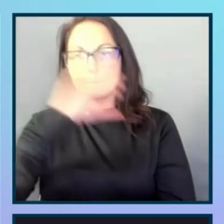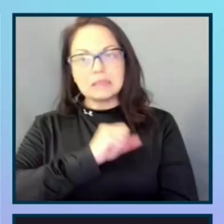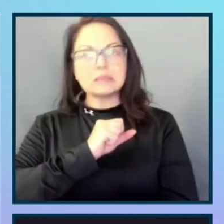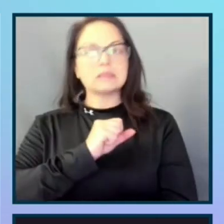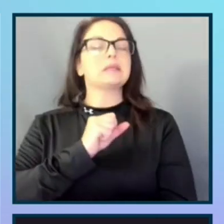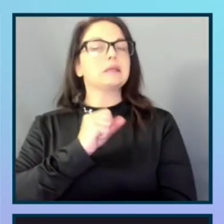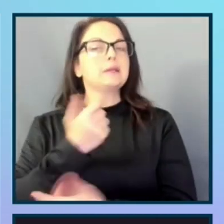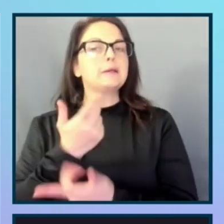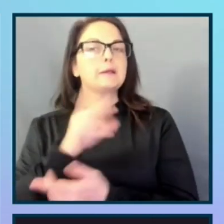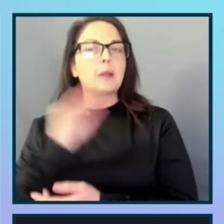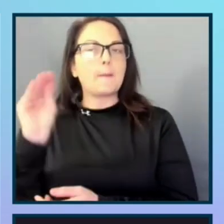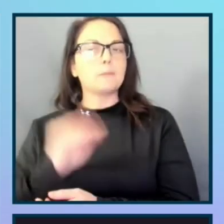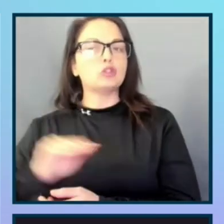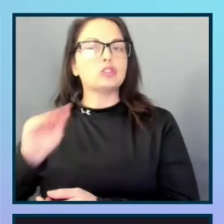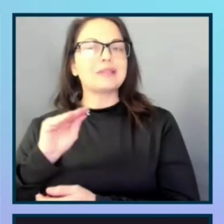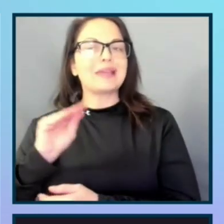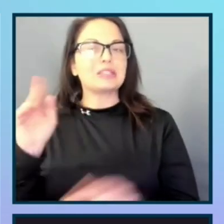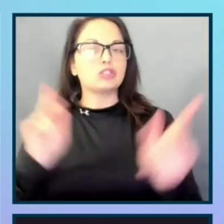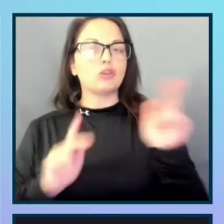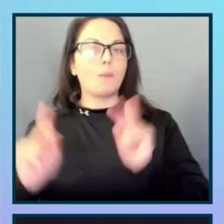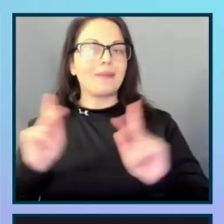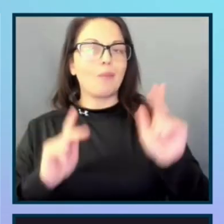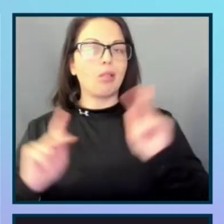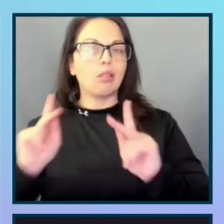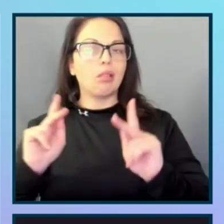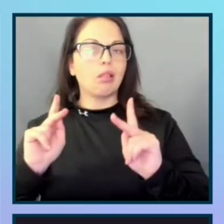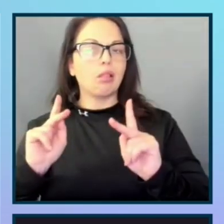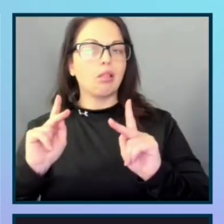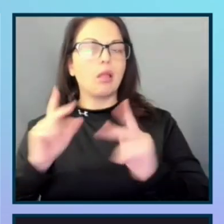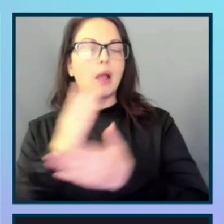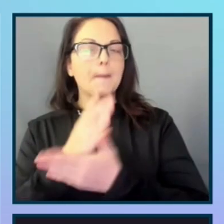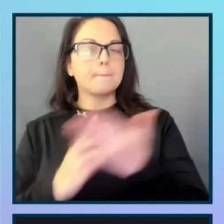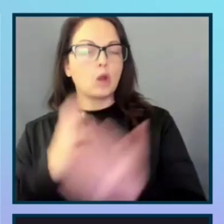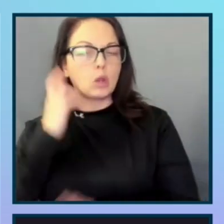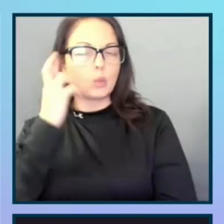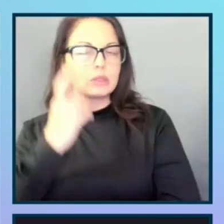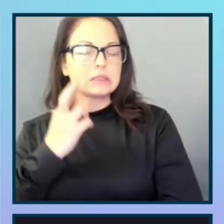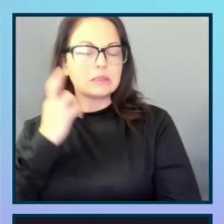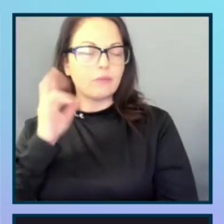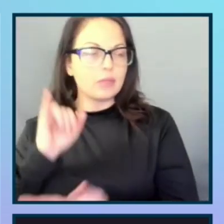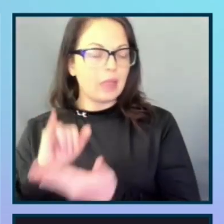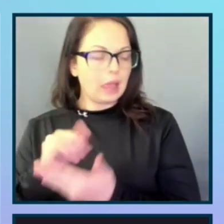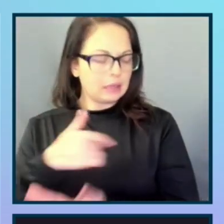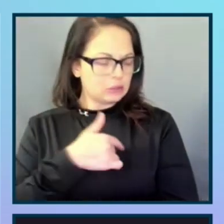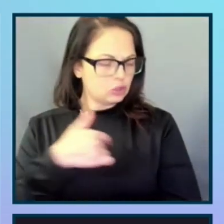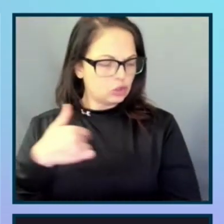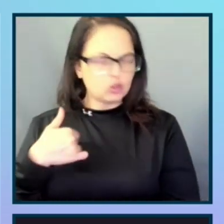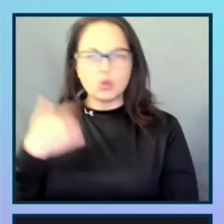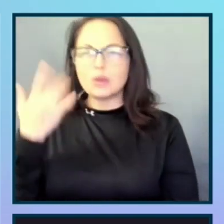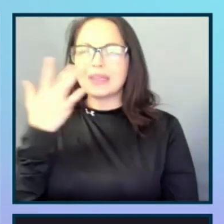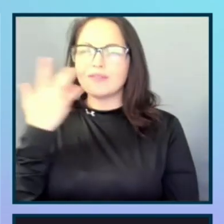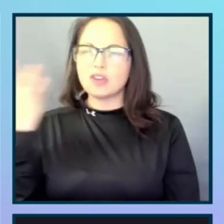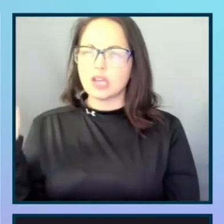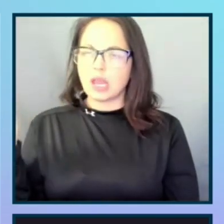And part of the reason for this is that we forget, and we don't do this necessarily intentionally,